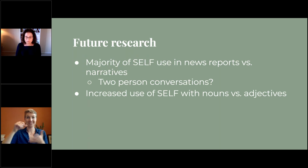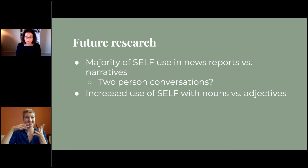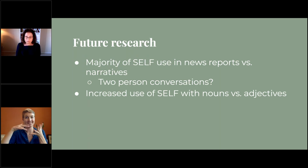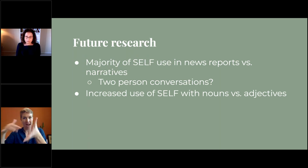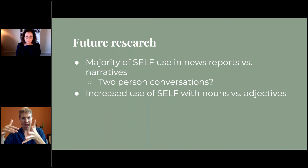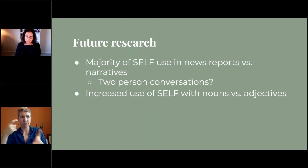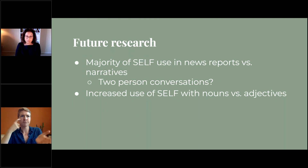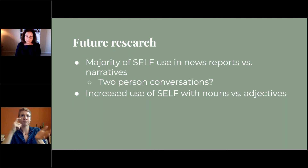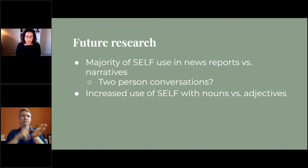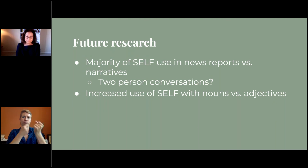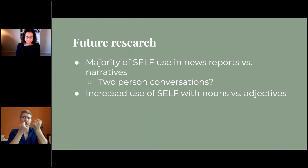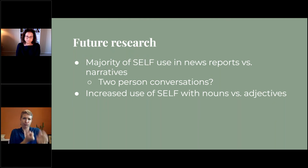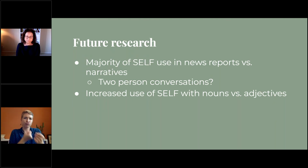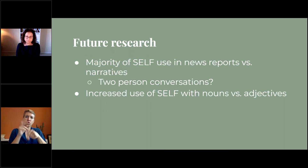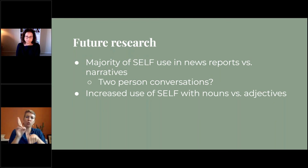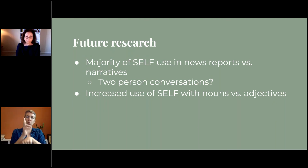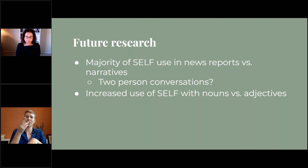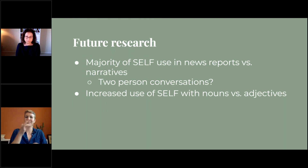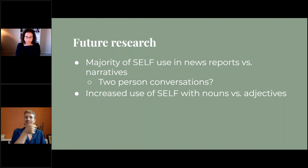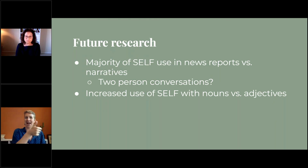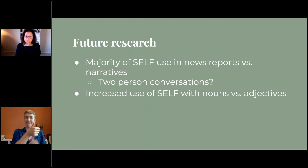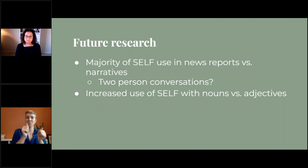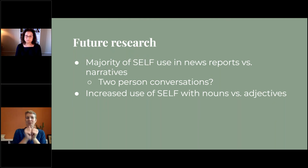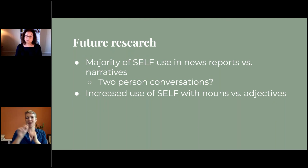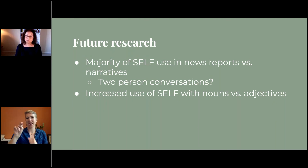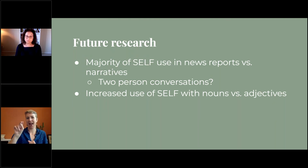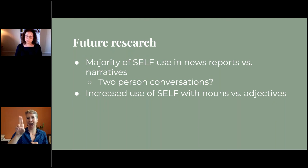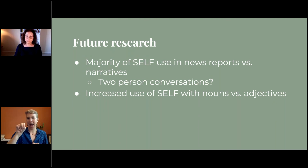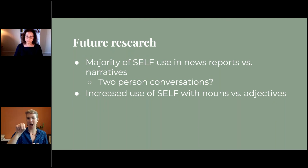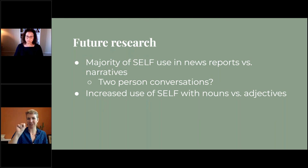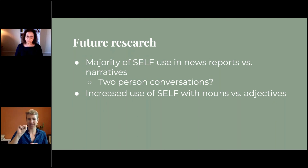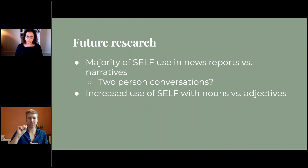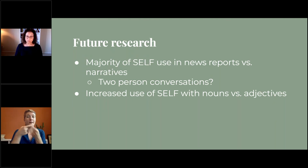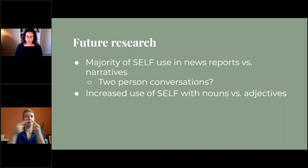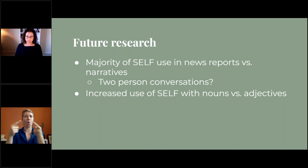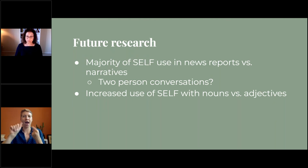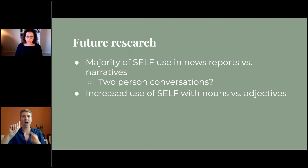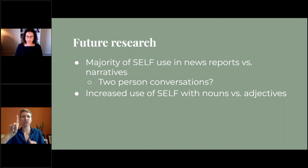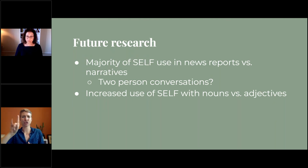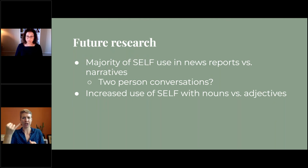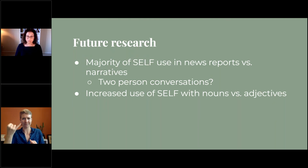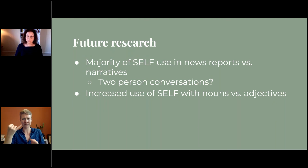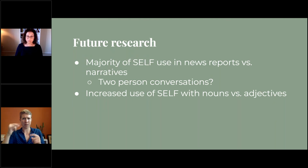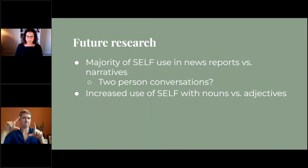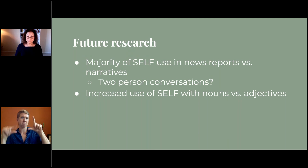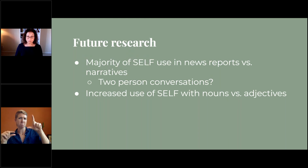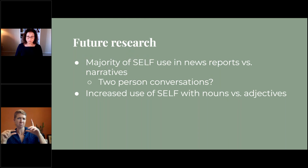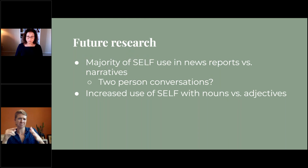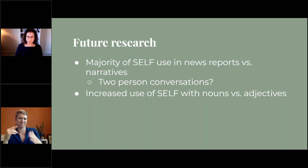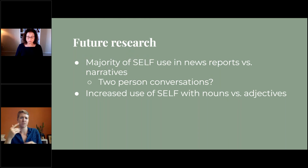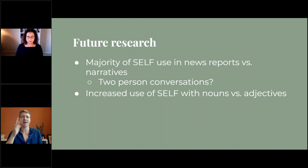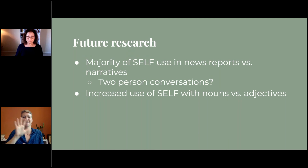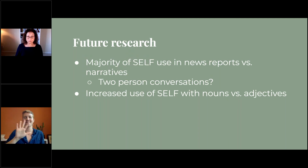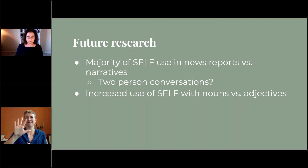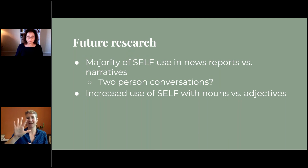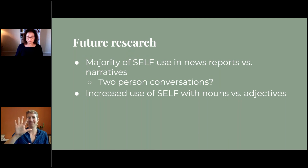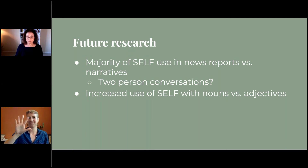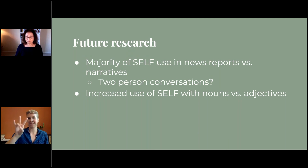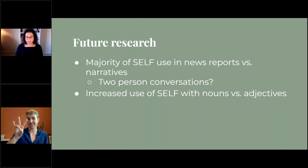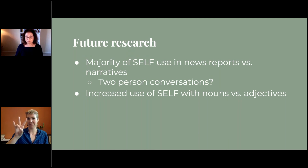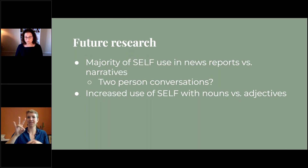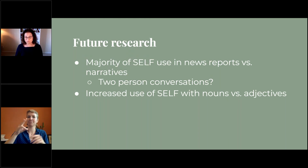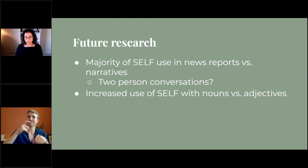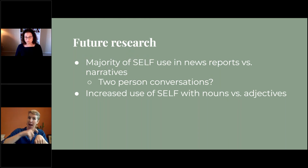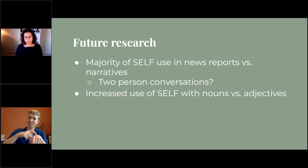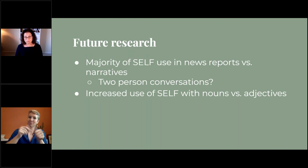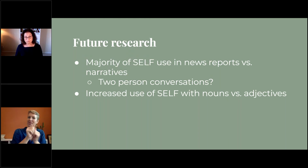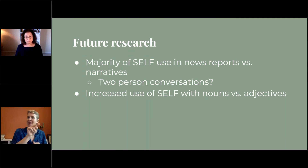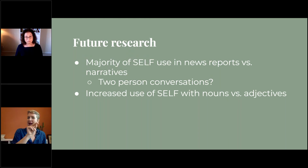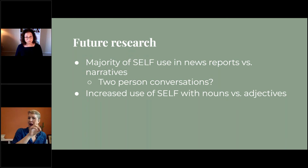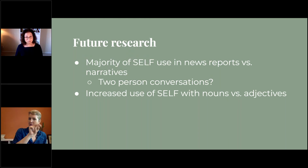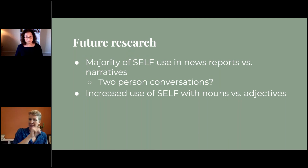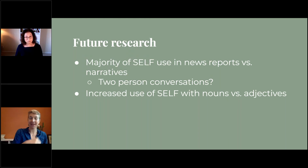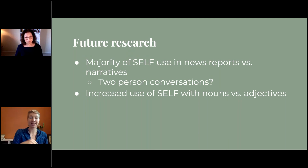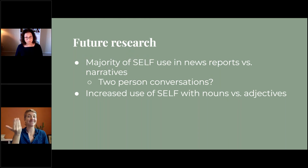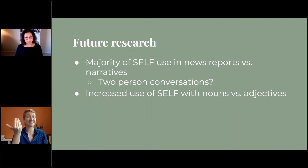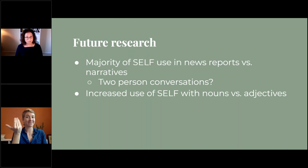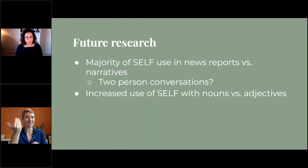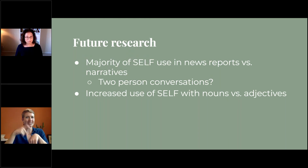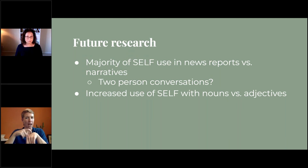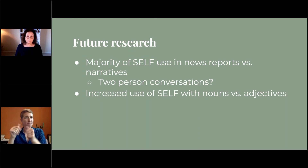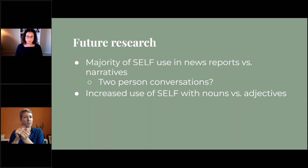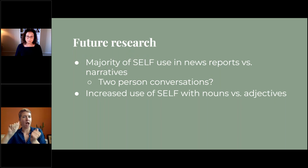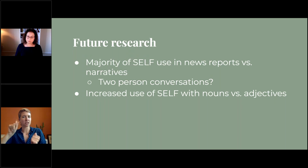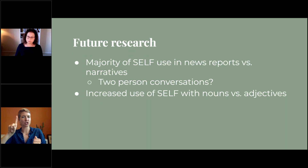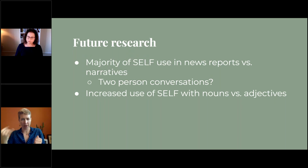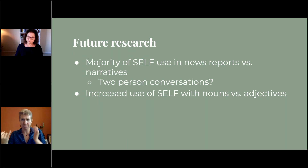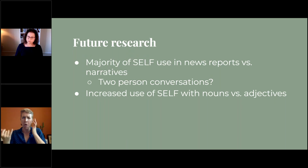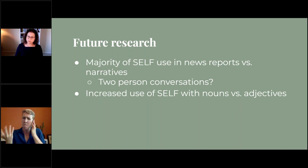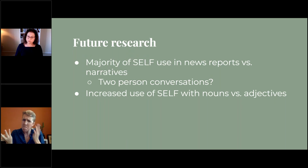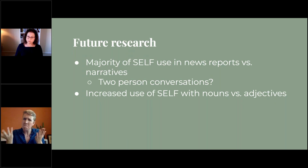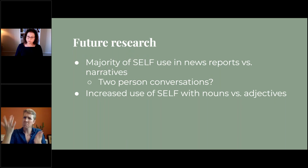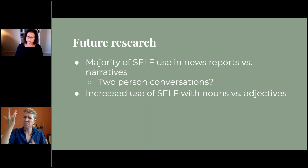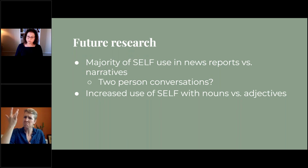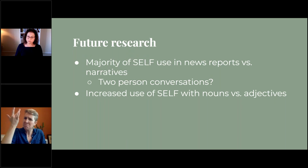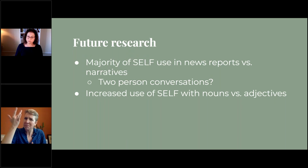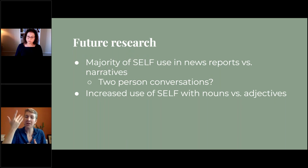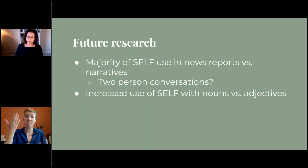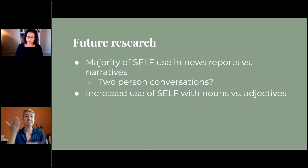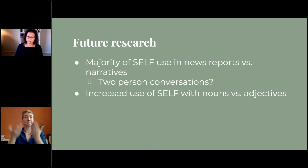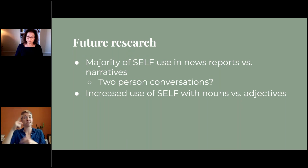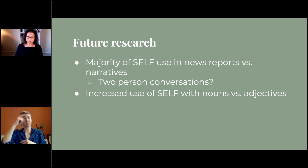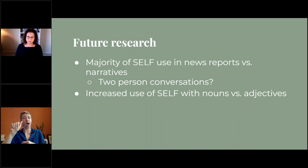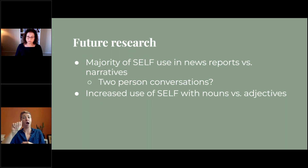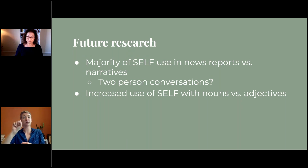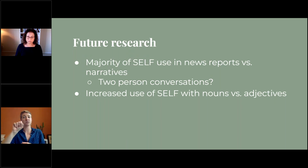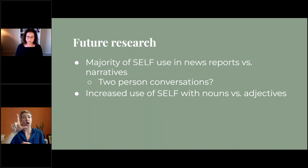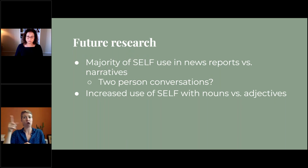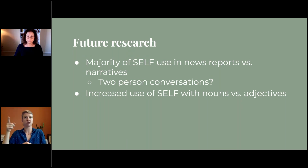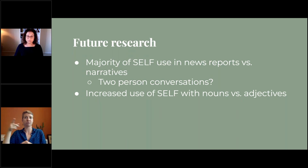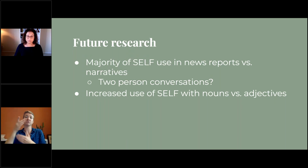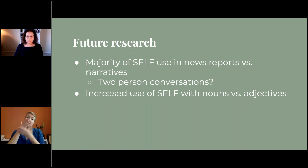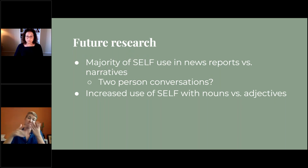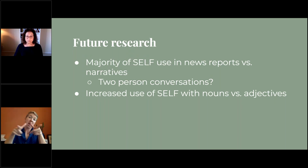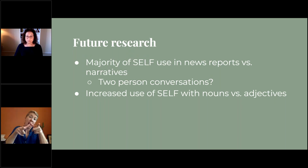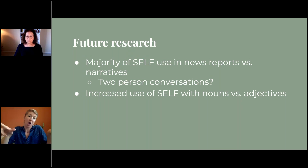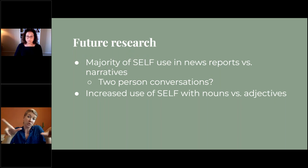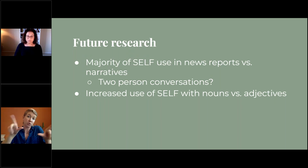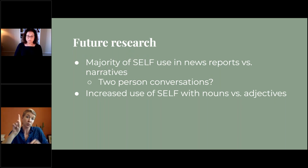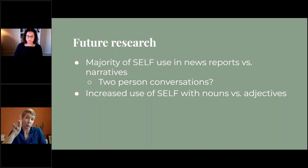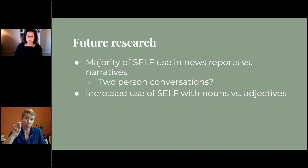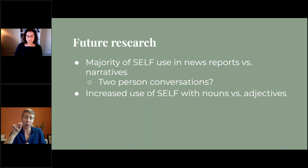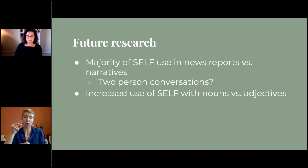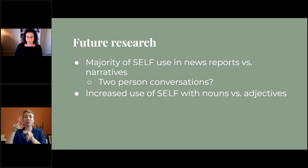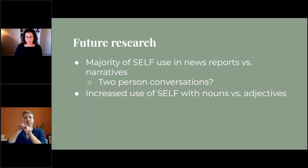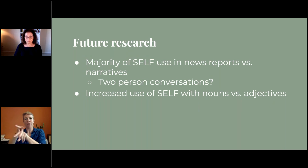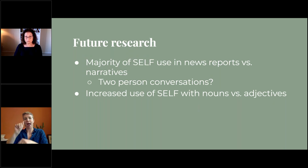And in our corpus study, we also found a strong relationship with the increased use of SELF with nouns versus adjectives. We saw at 57 times with nouns versus 15 times with adjectives, which made us wonder why.